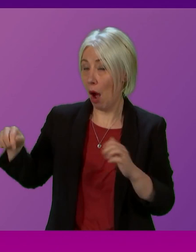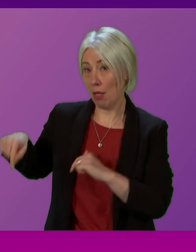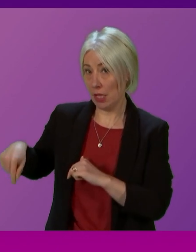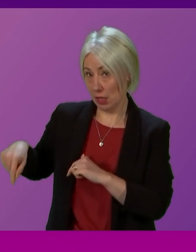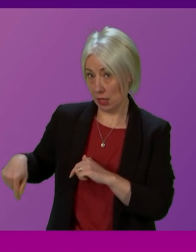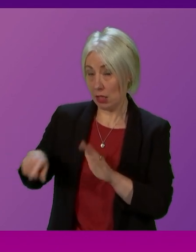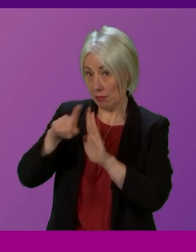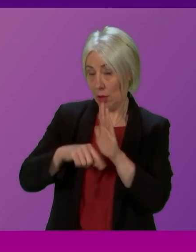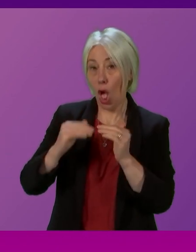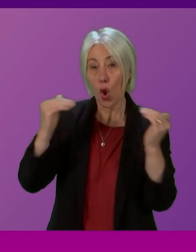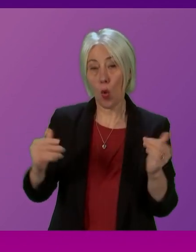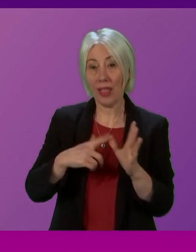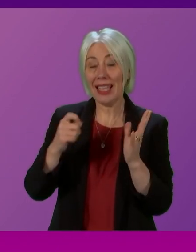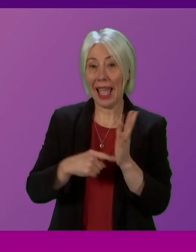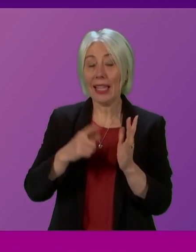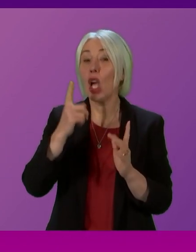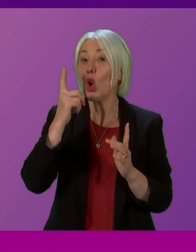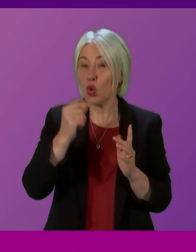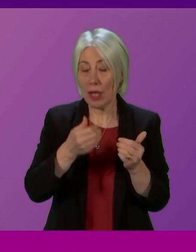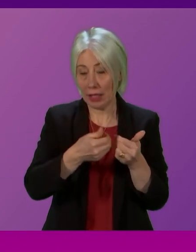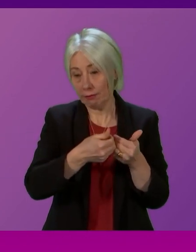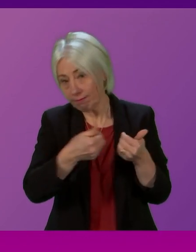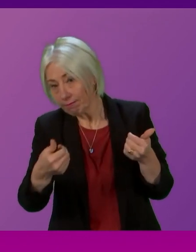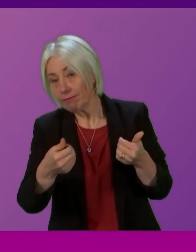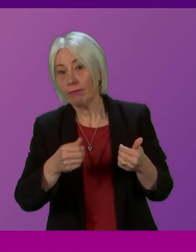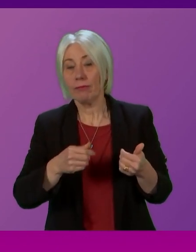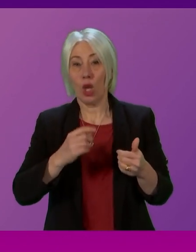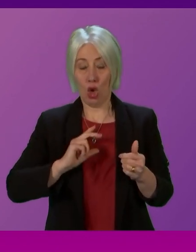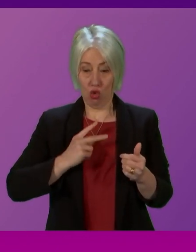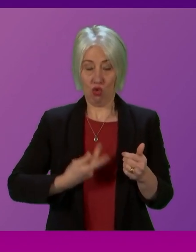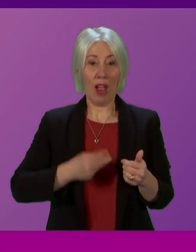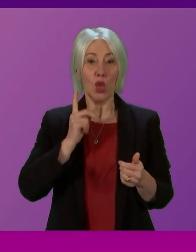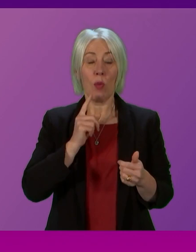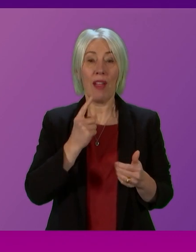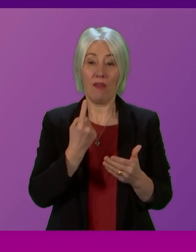are provisions to exclude trans women from single-sex spaces.